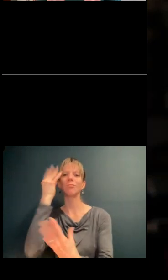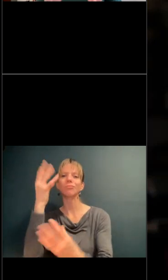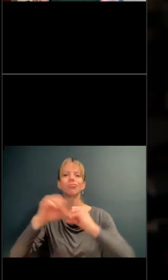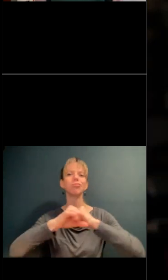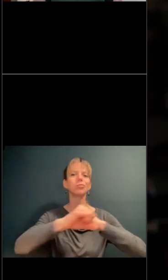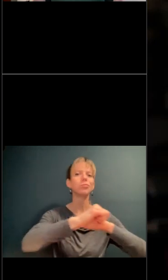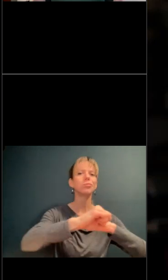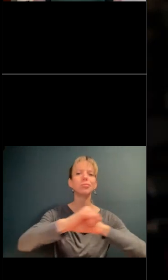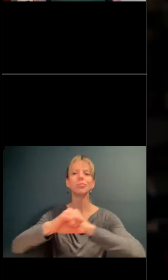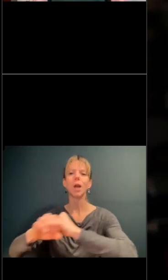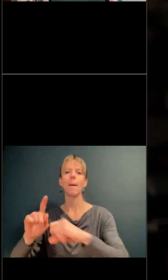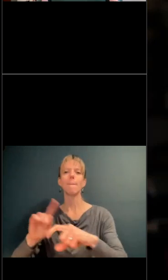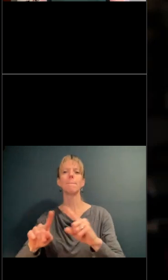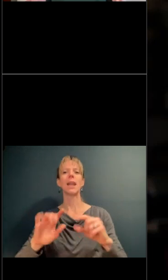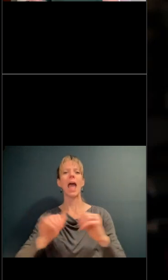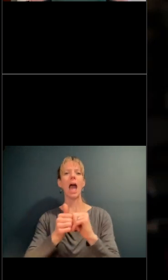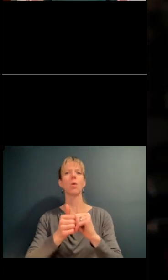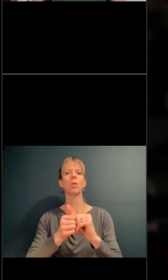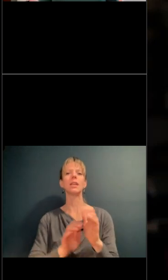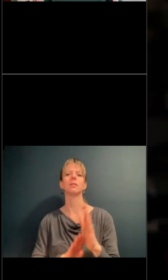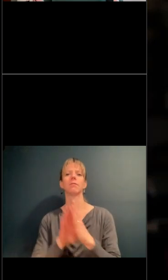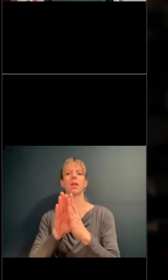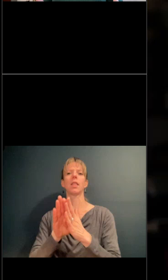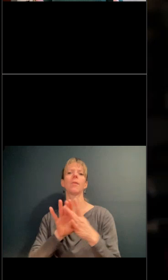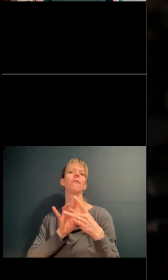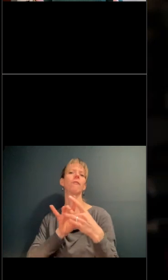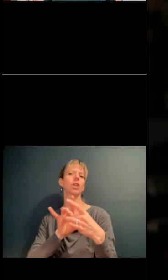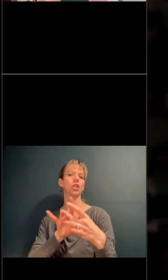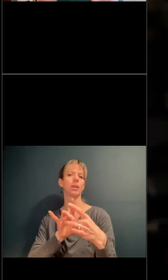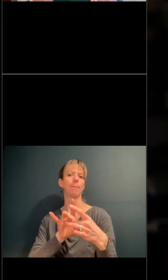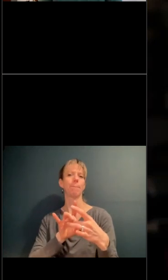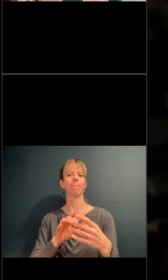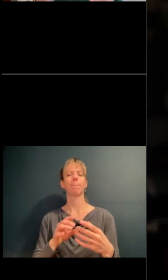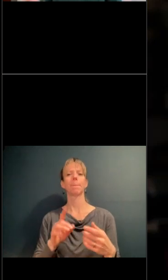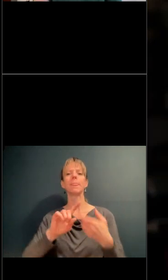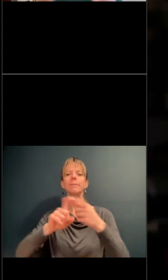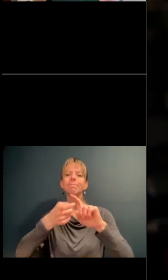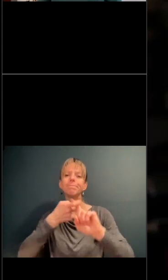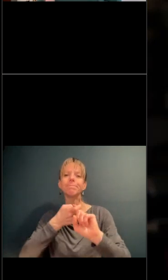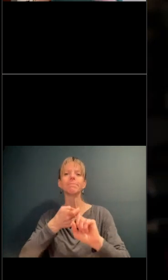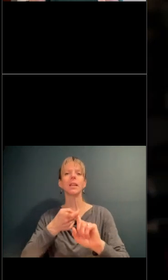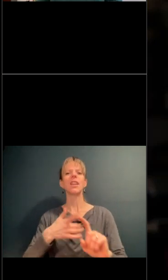we make to foster friendships, and promote inclusive activities, that ultimately change